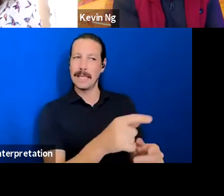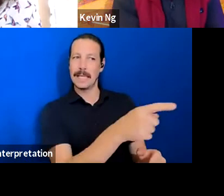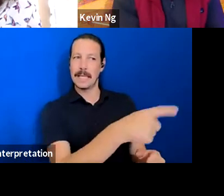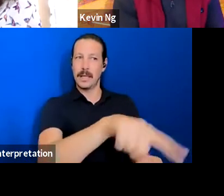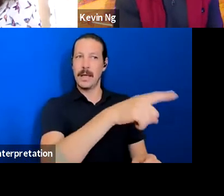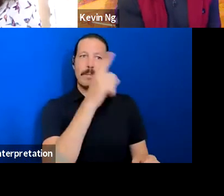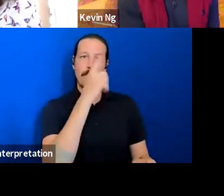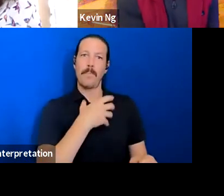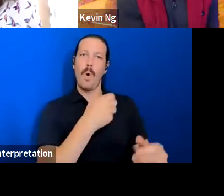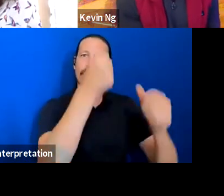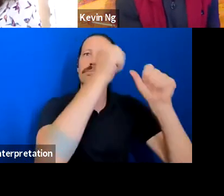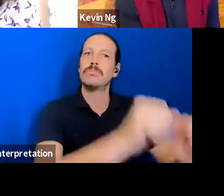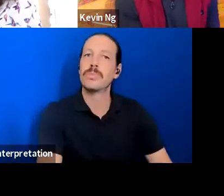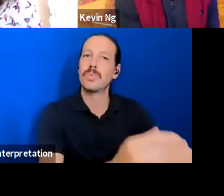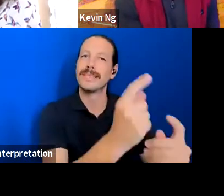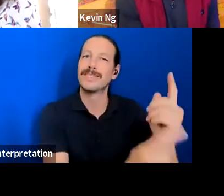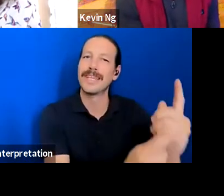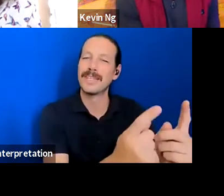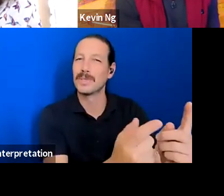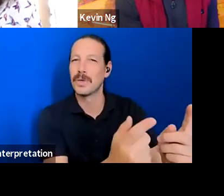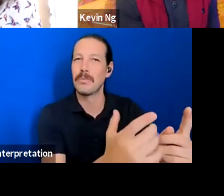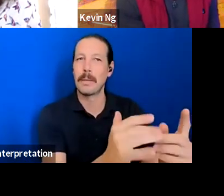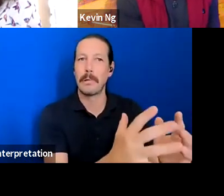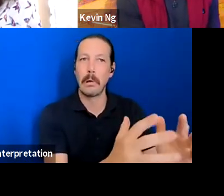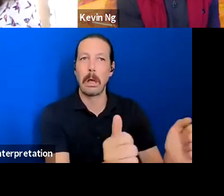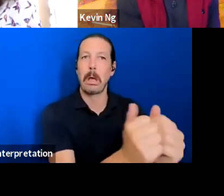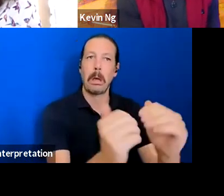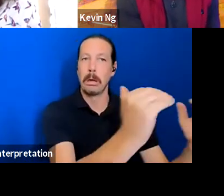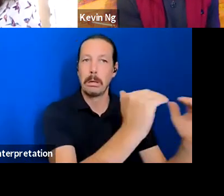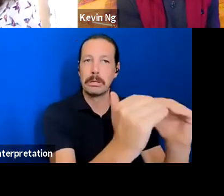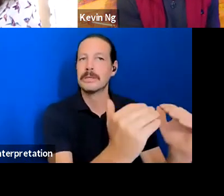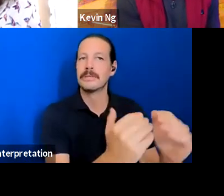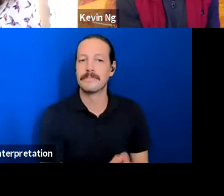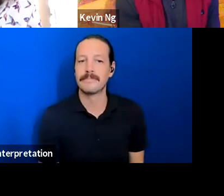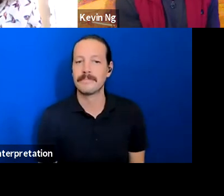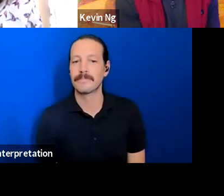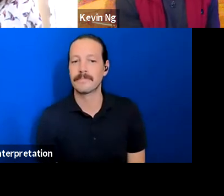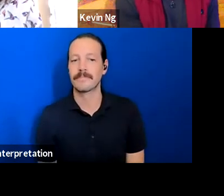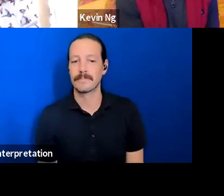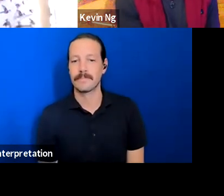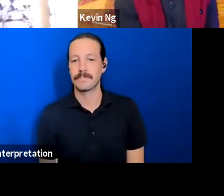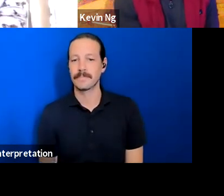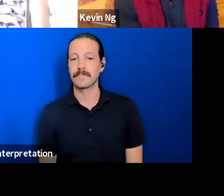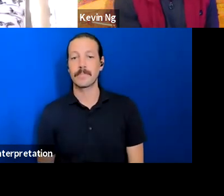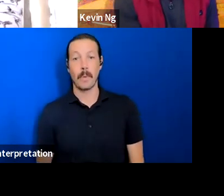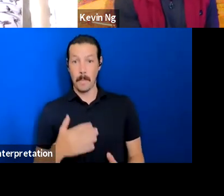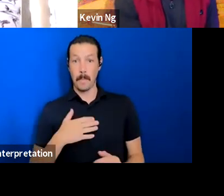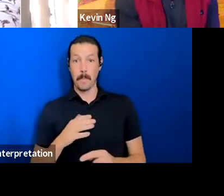colleagues who sit on specific panels. But in my panel yes, people do often change their minds a